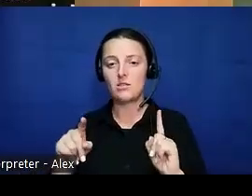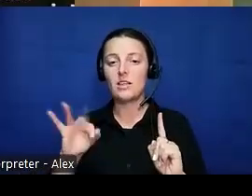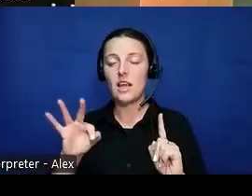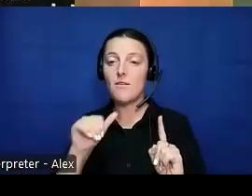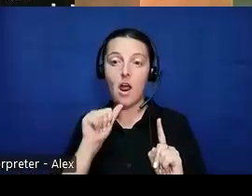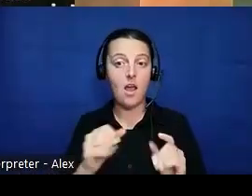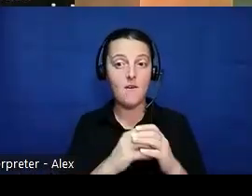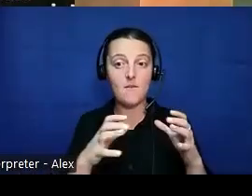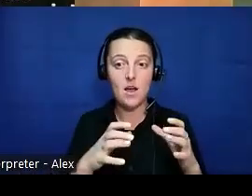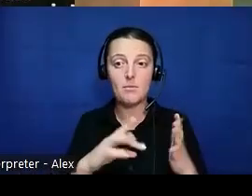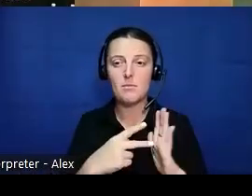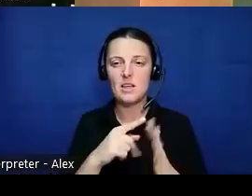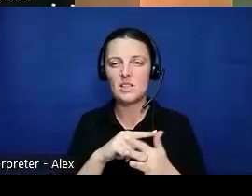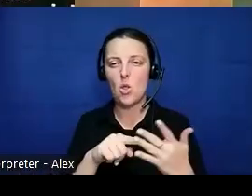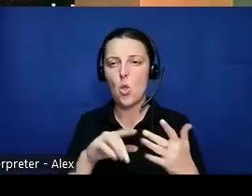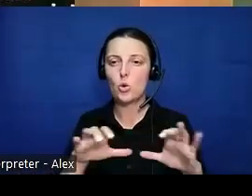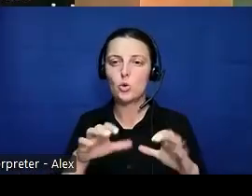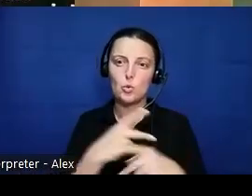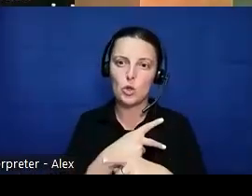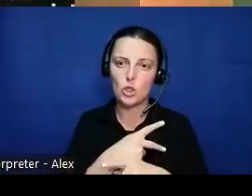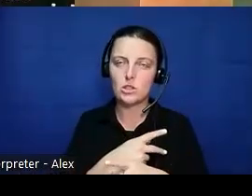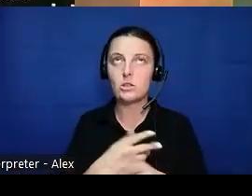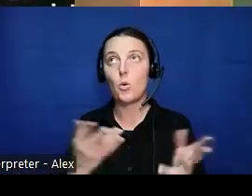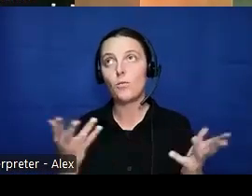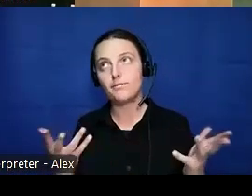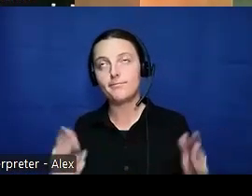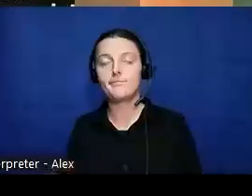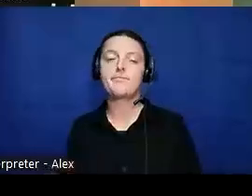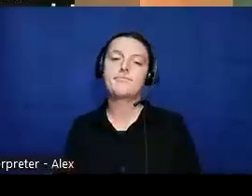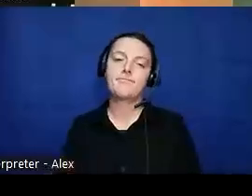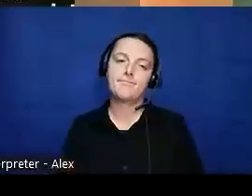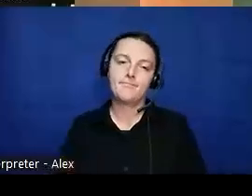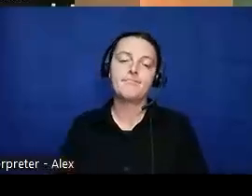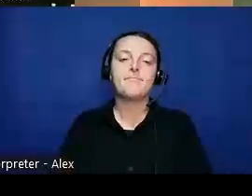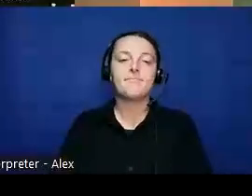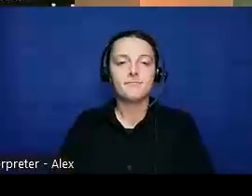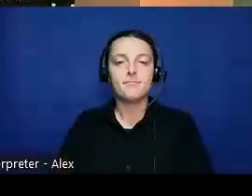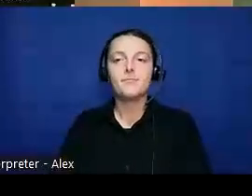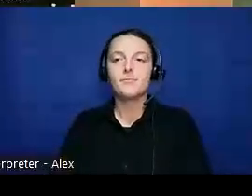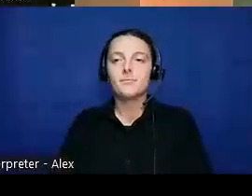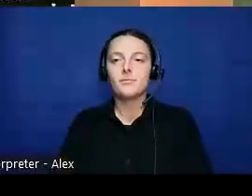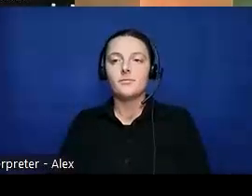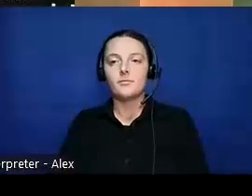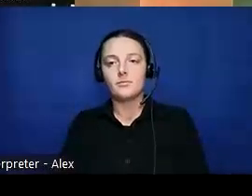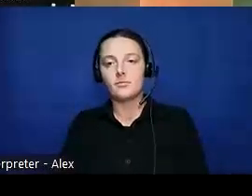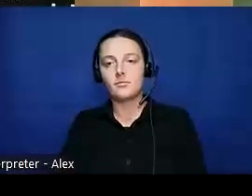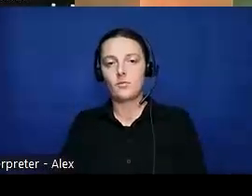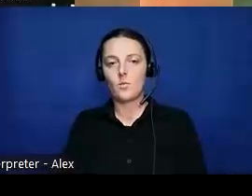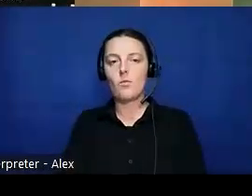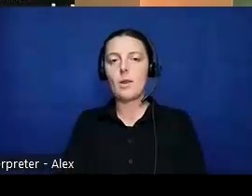of a birectional thing so the study that I have been trying to push along. Okay, there it is for